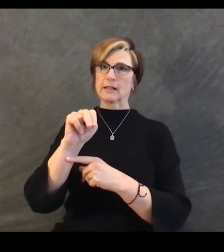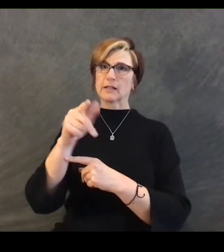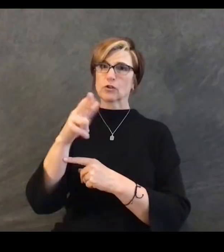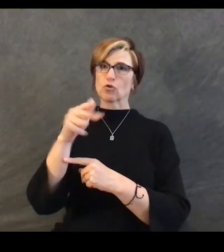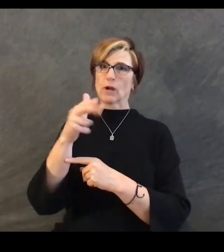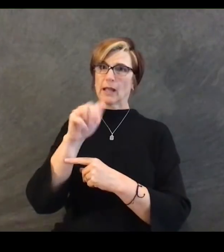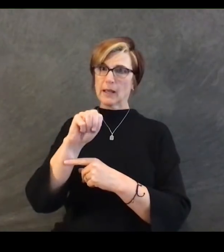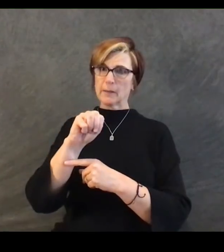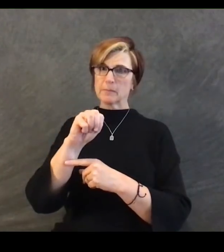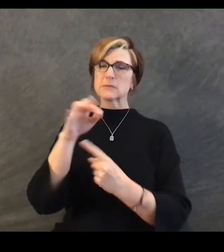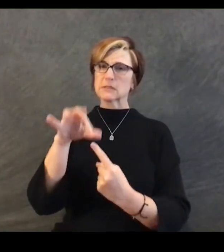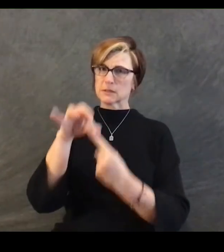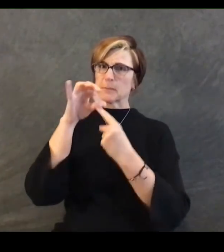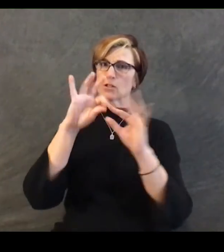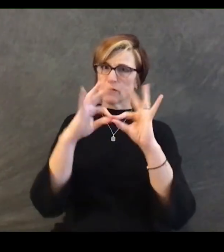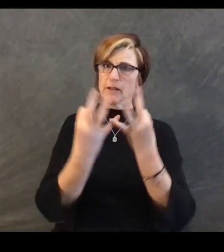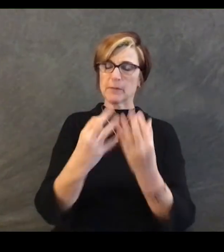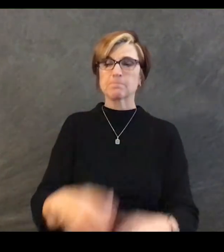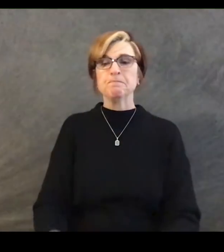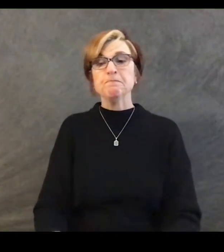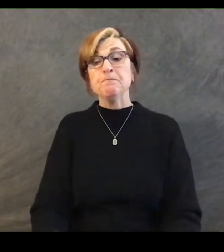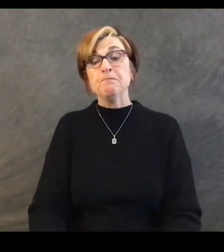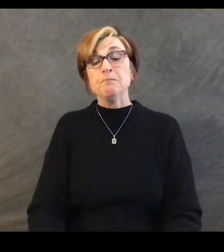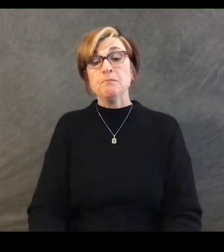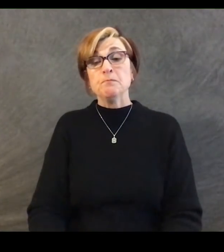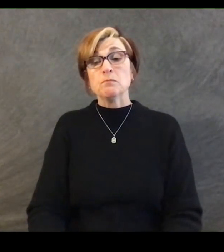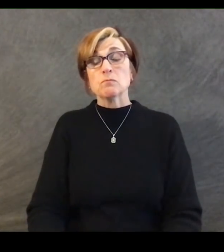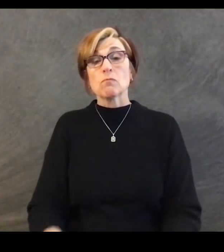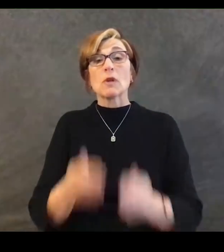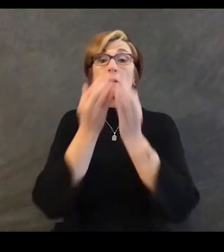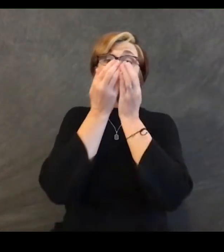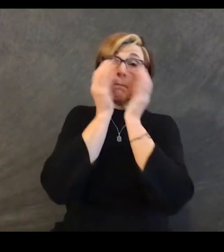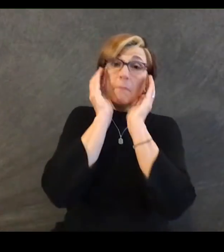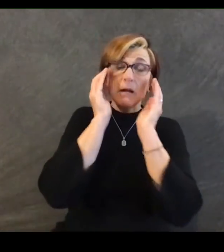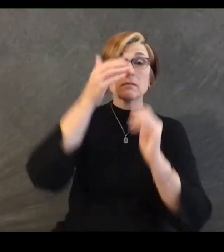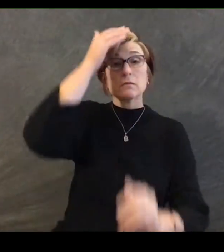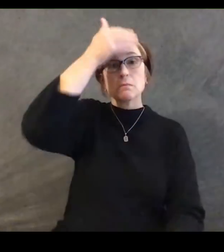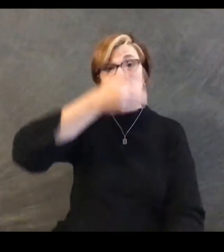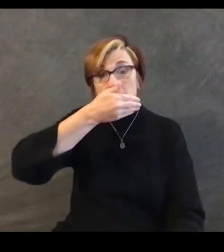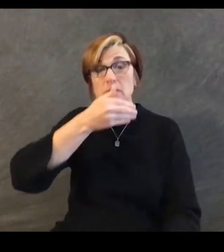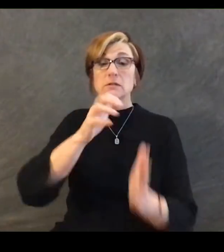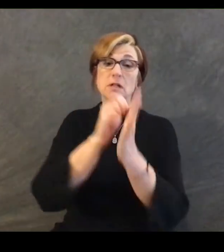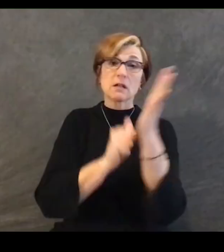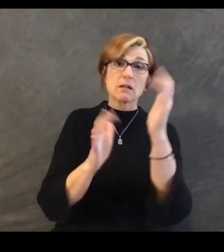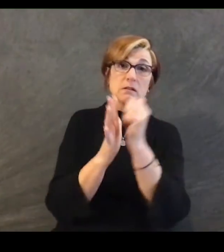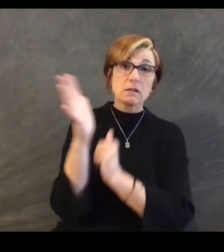we send plane loads of masks and gloves and supplies to the communities battling